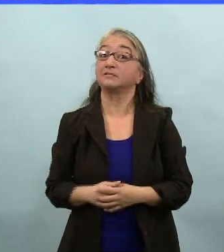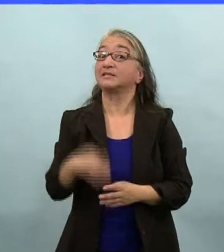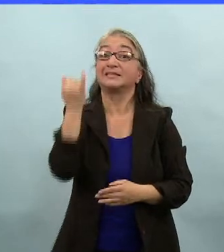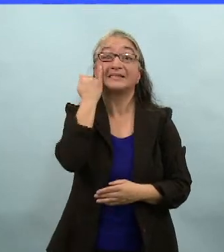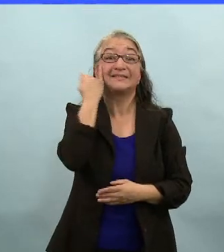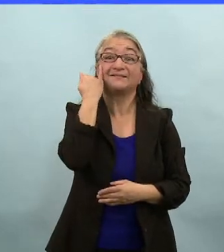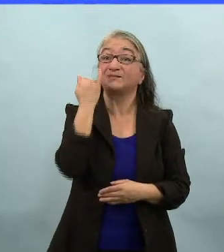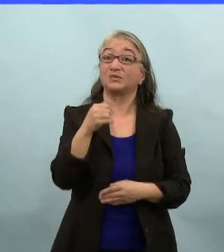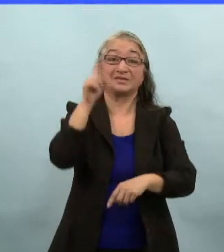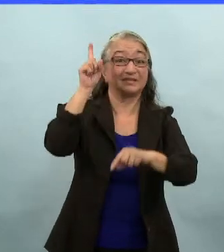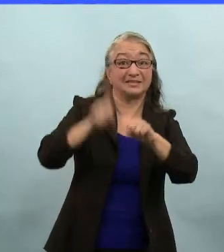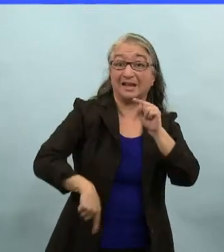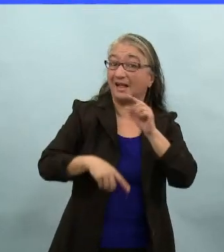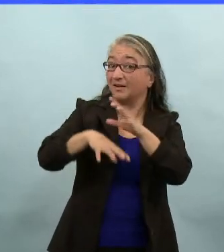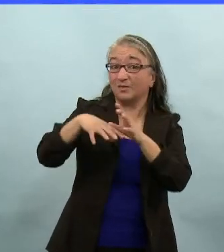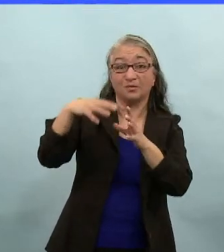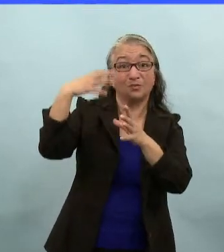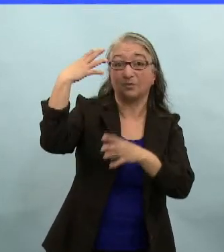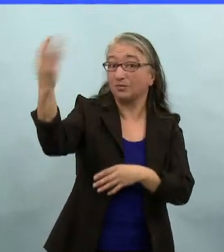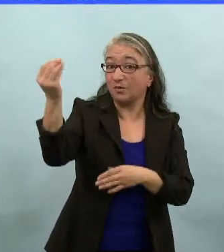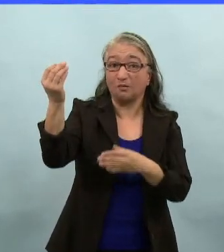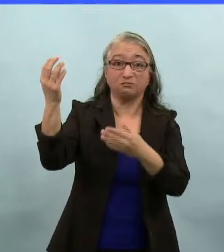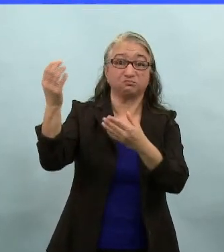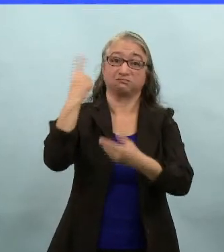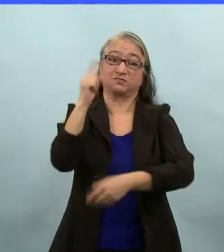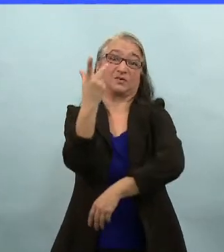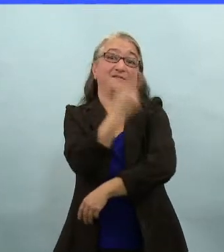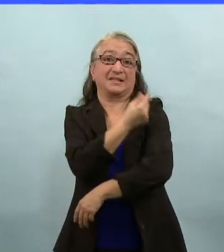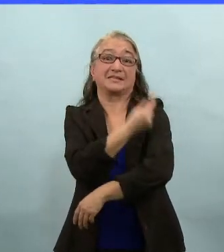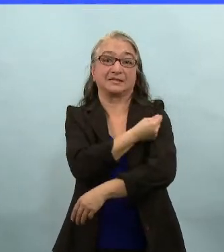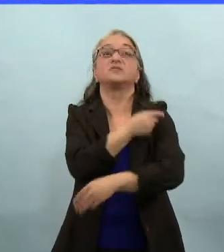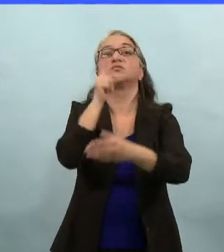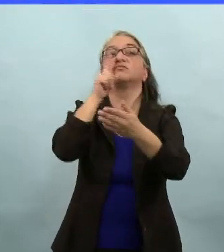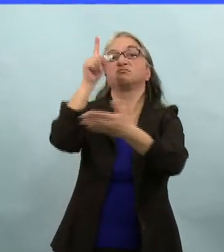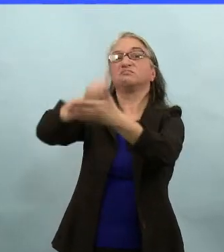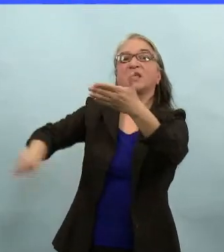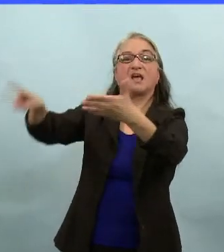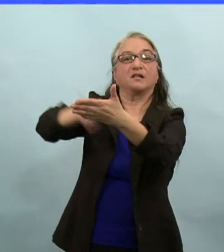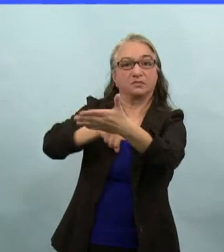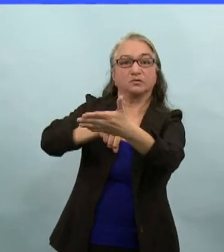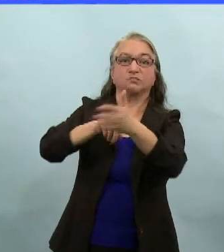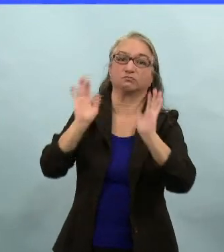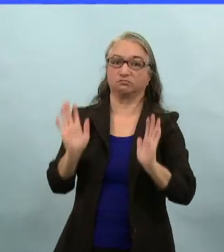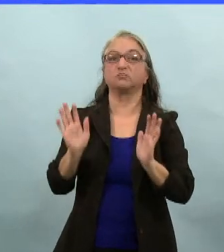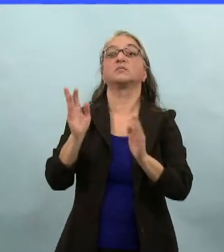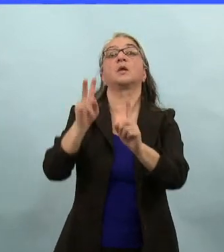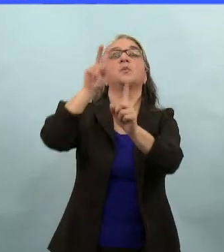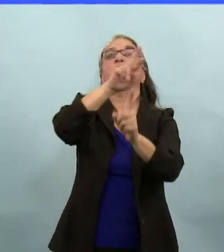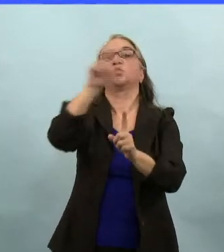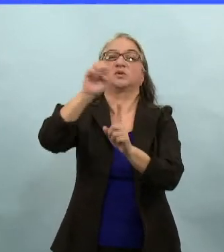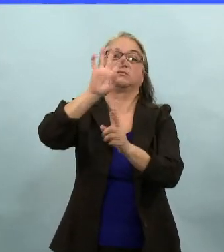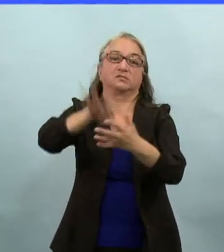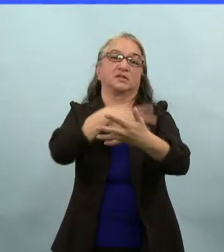or call the vaccine call center to rebook at the very beginning of the vaccine campaign we told